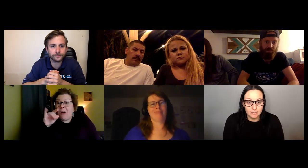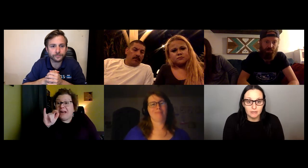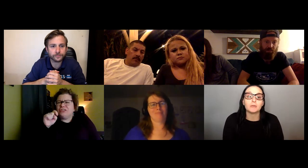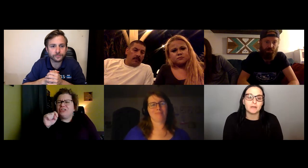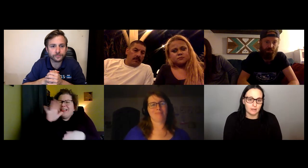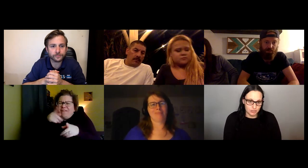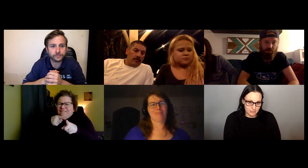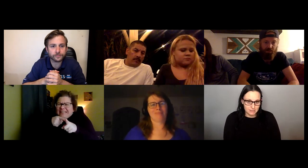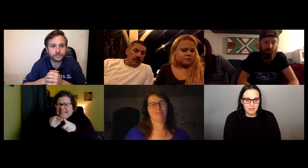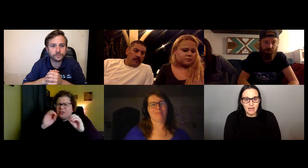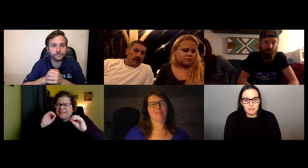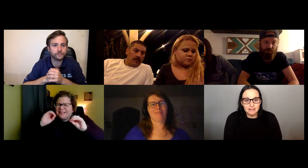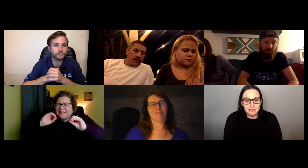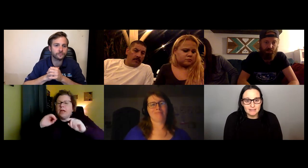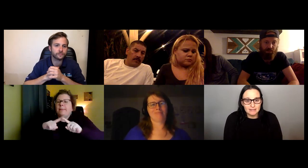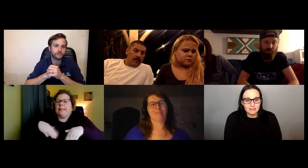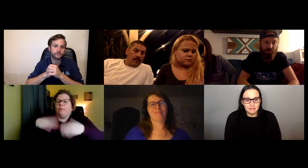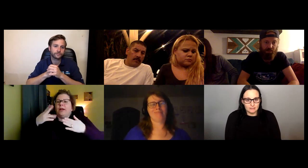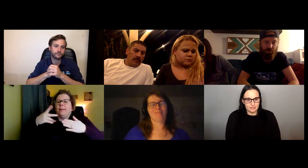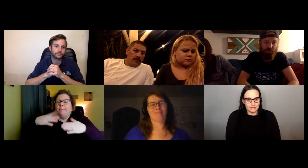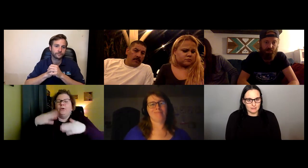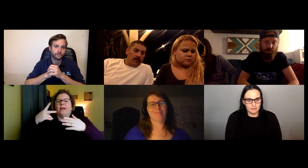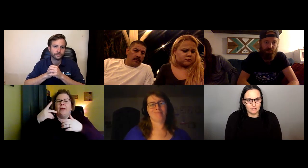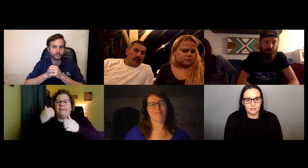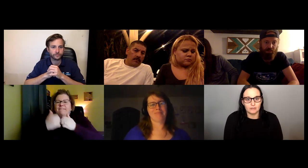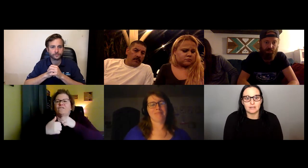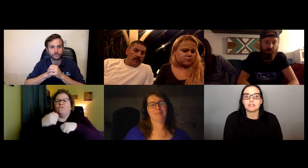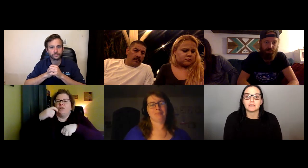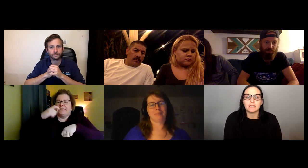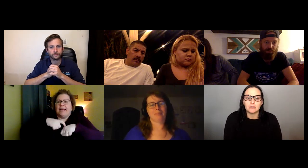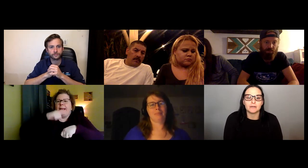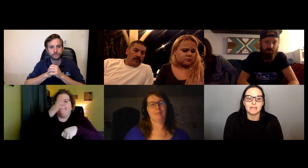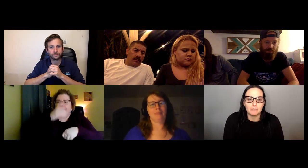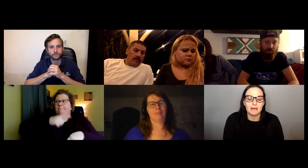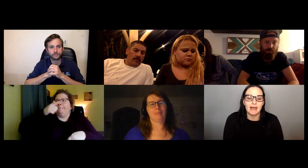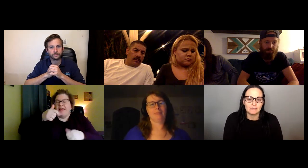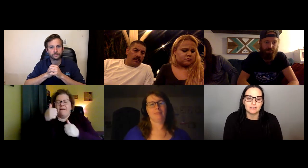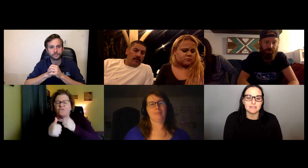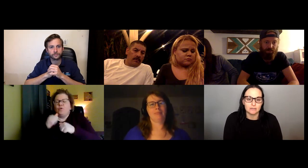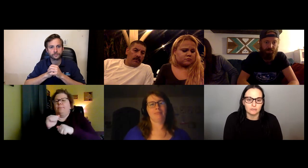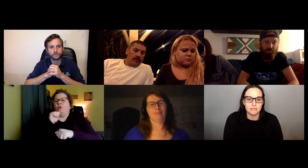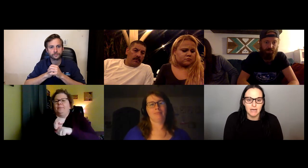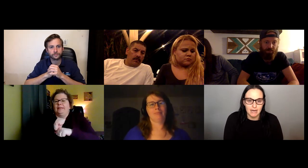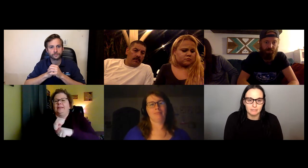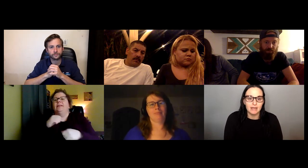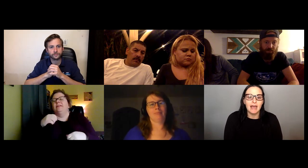pulmonologist i mean they they're they just keep bringing up every